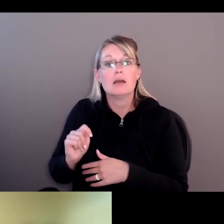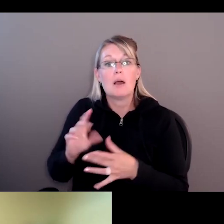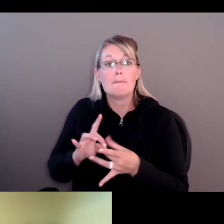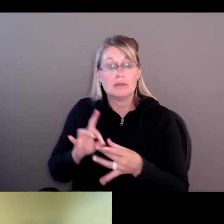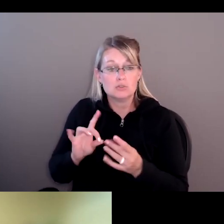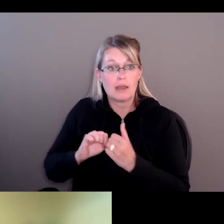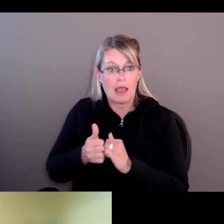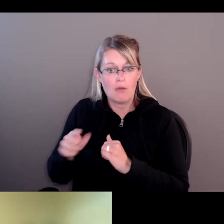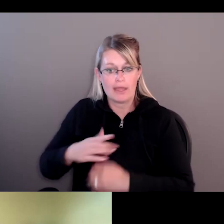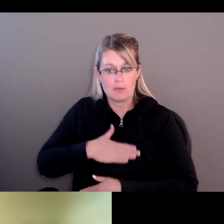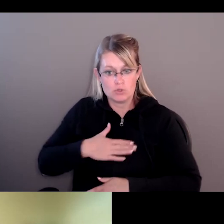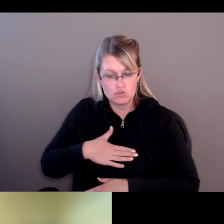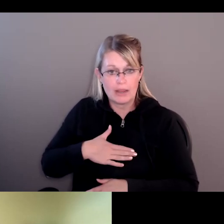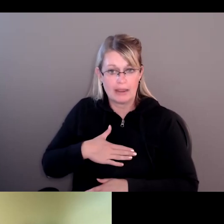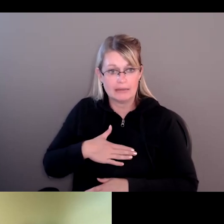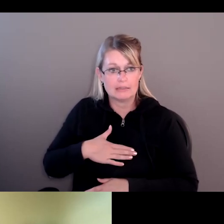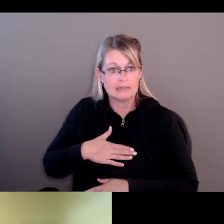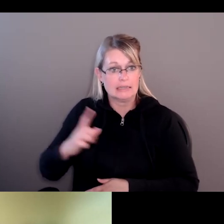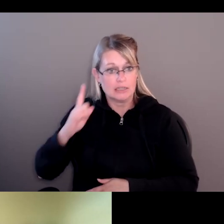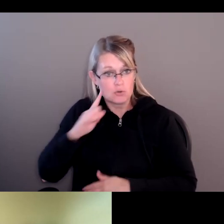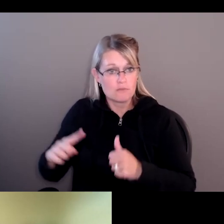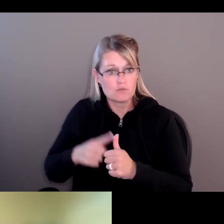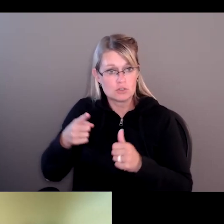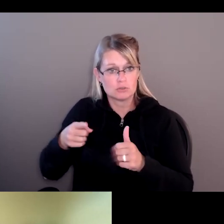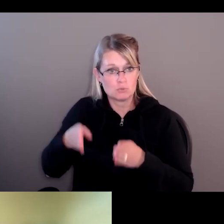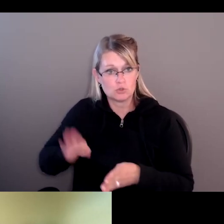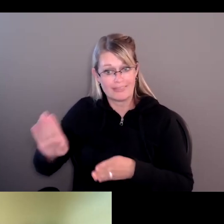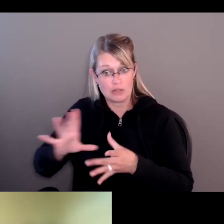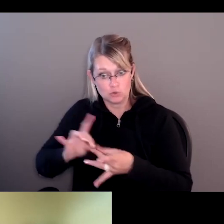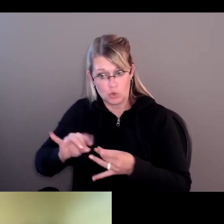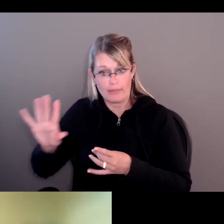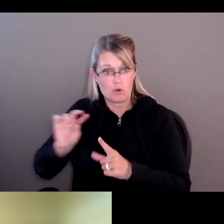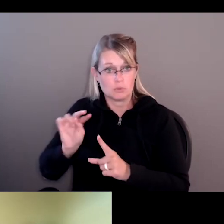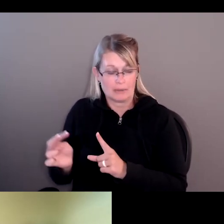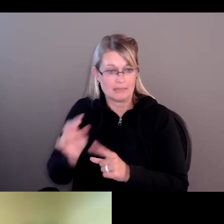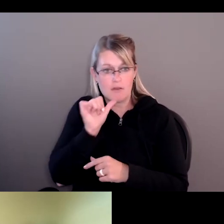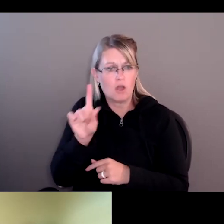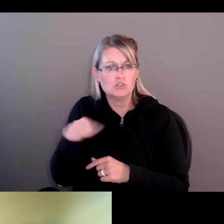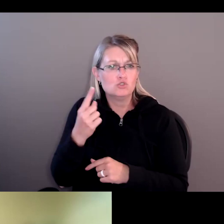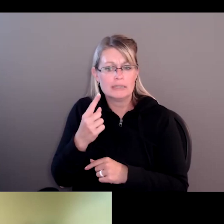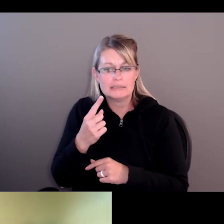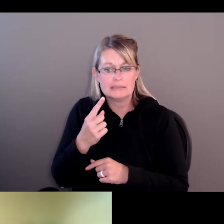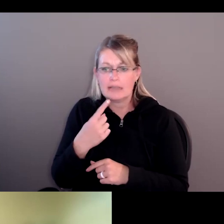much they appreciated hearing the first person stories, first person and not just a retelling.